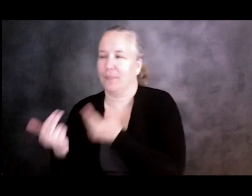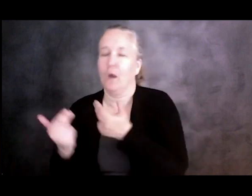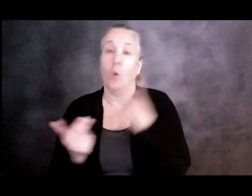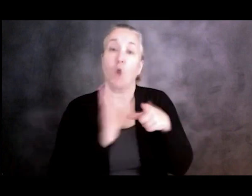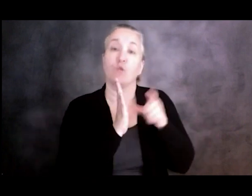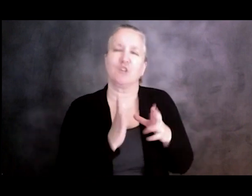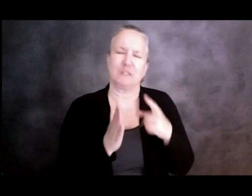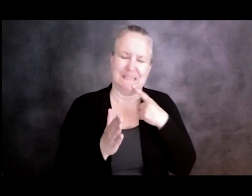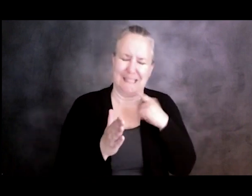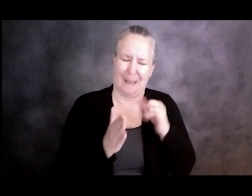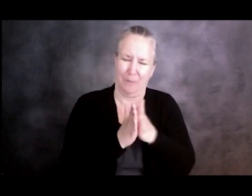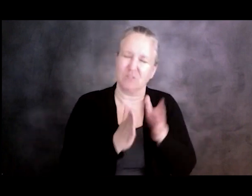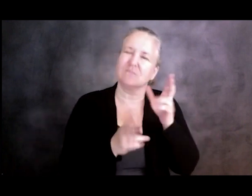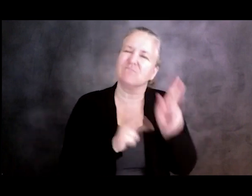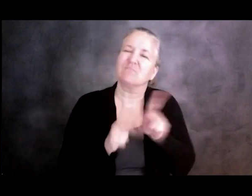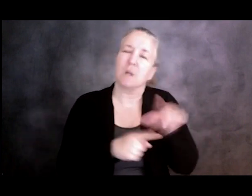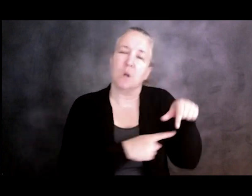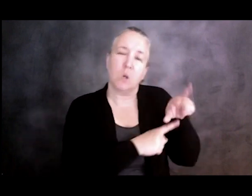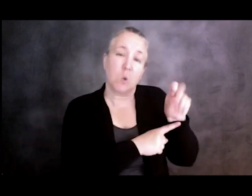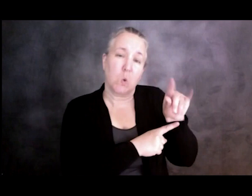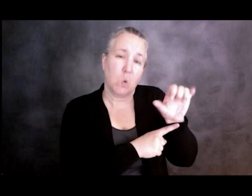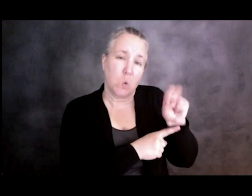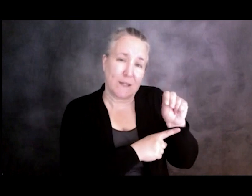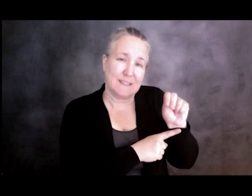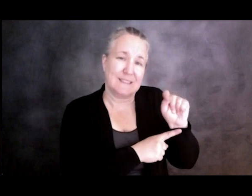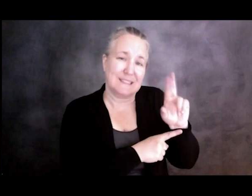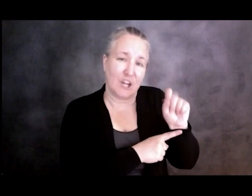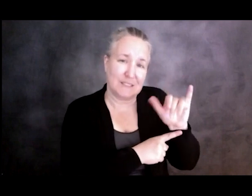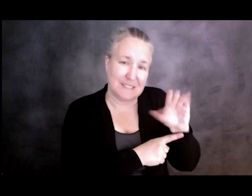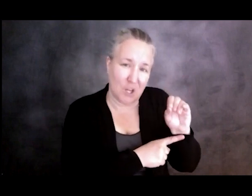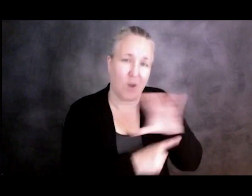as a cross between Quentin Tarantino and Jean-Paul Sartre. I like that.